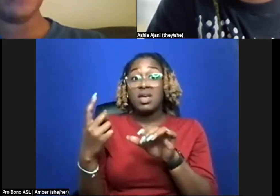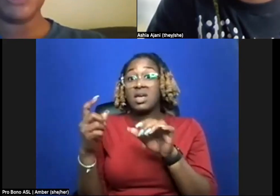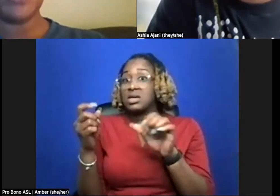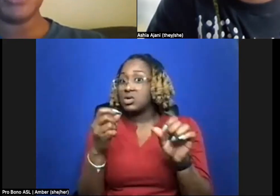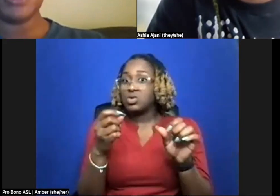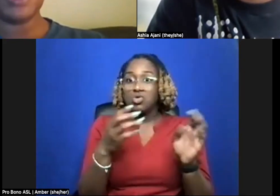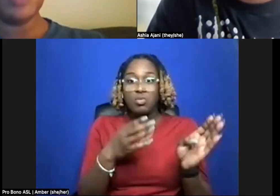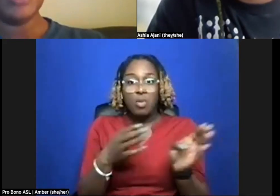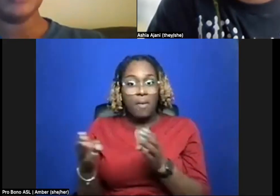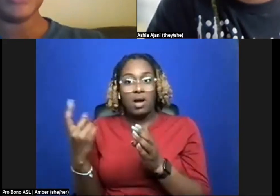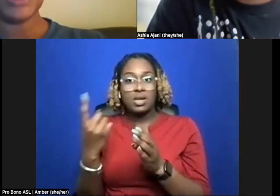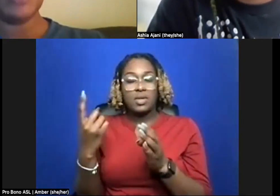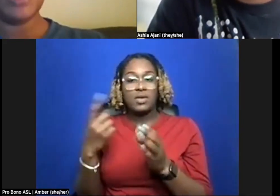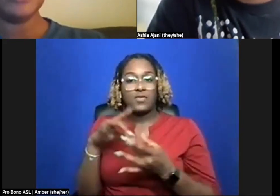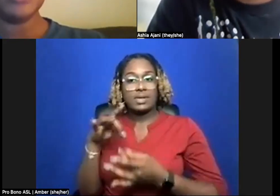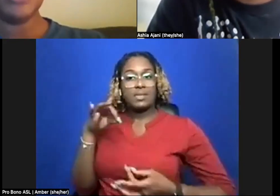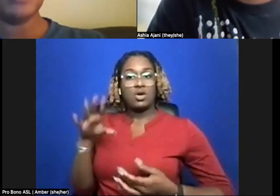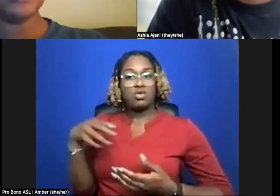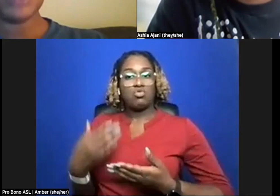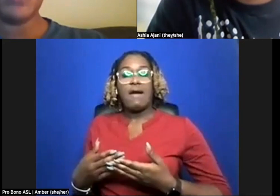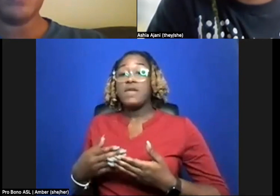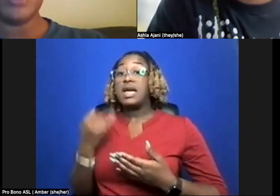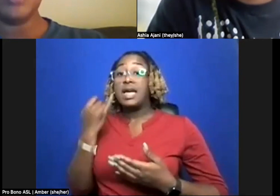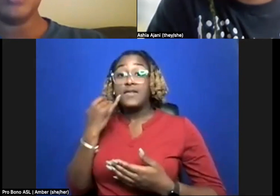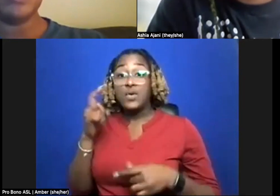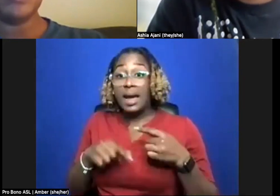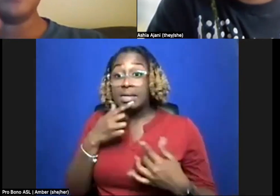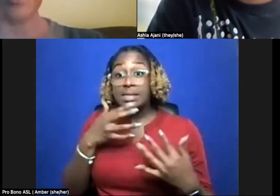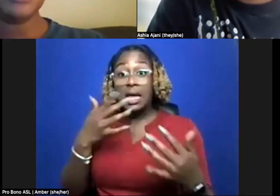for spirits to come. So it's like if you can't sing, you need to stomp your feet need to play the